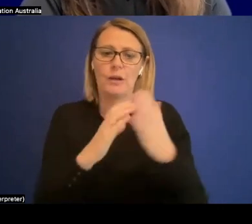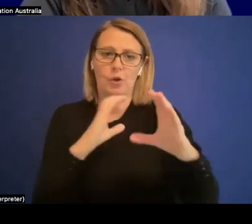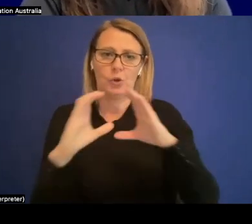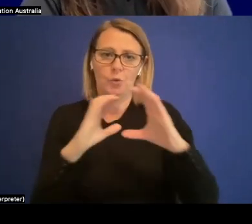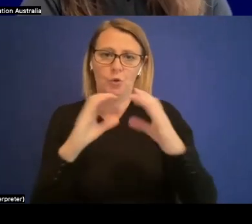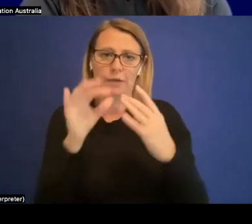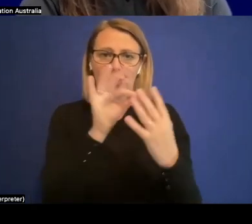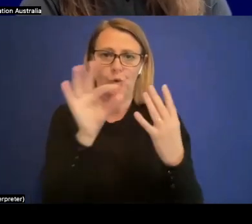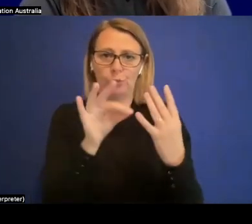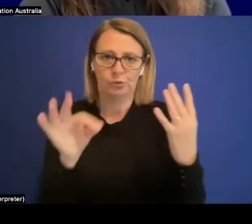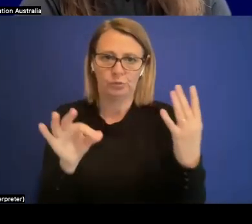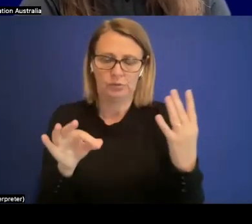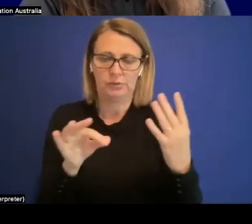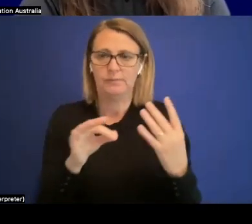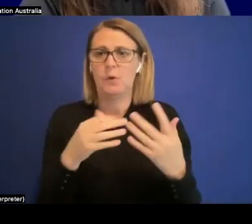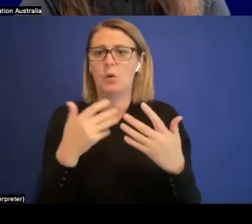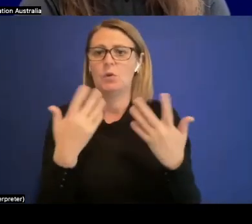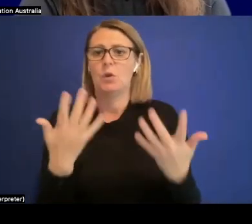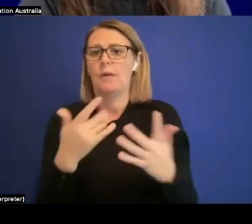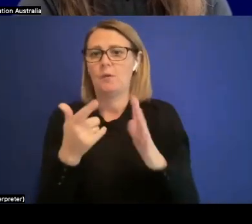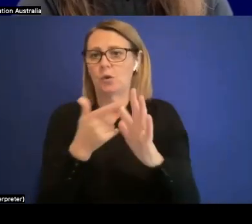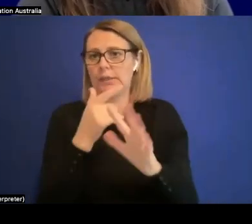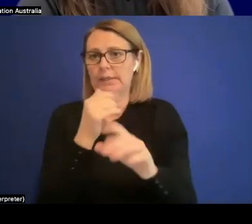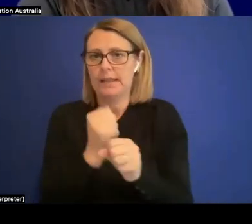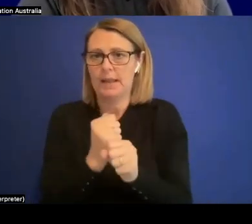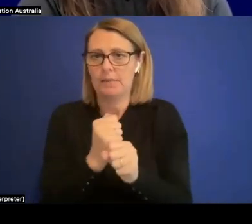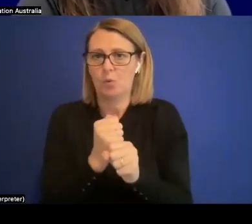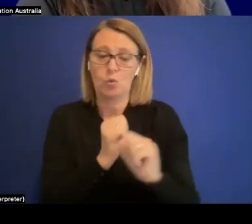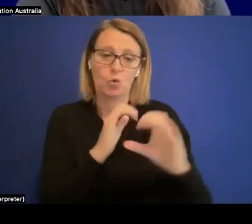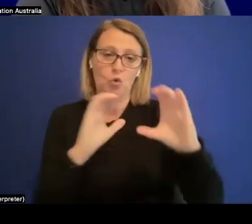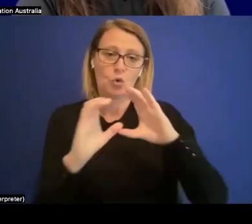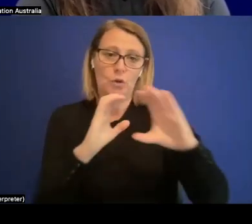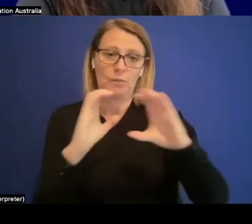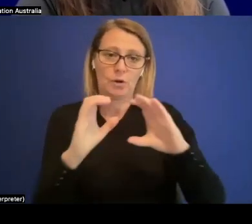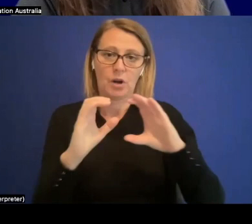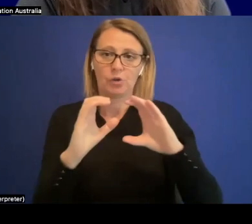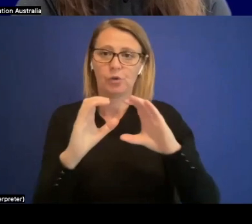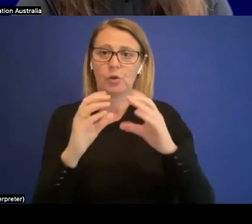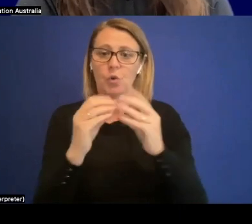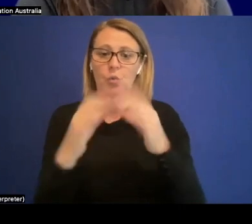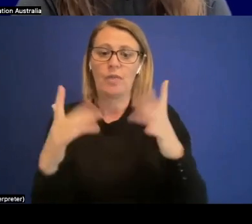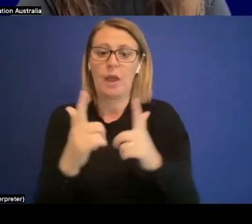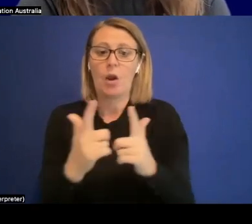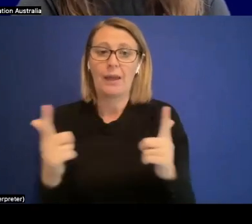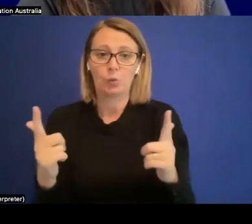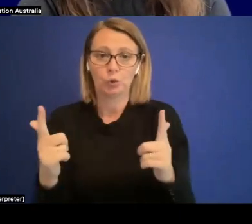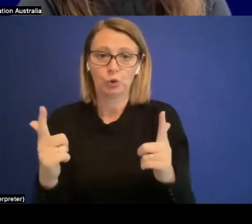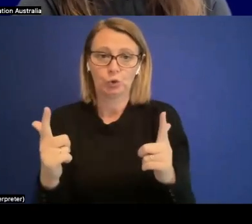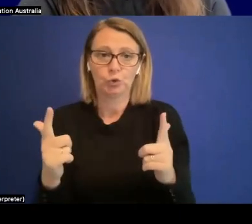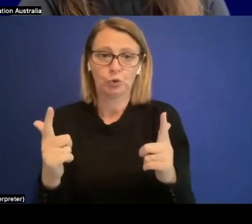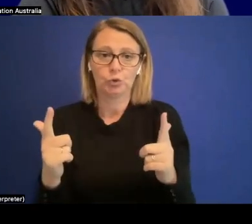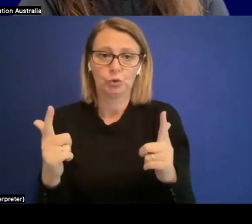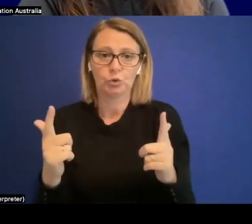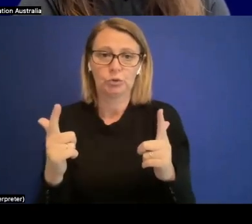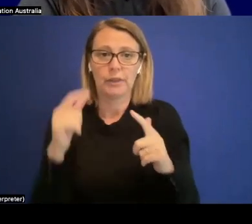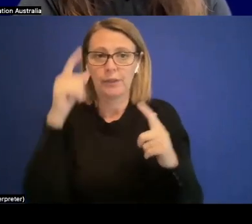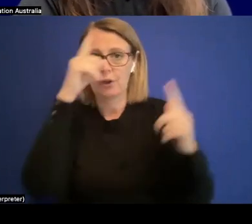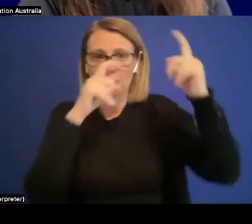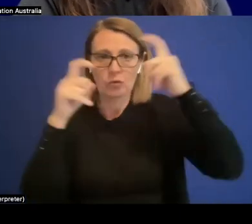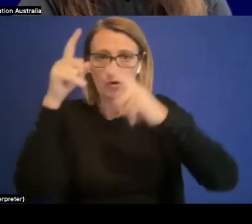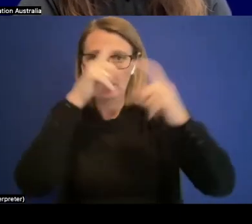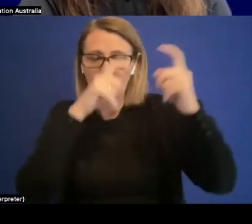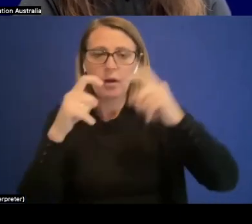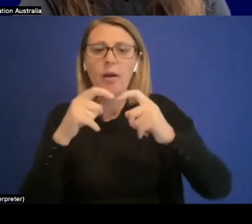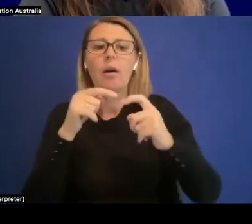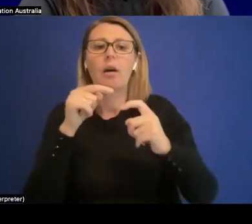so potentially communication without language. The creative art therapists have skills and training